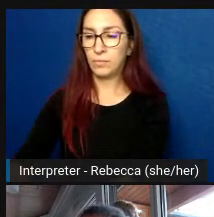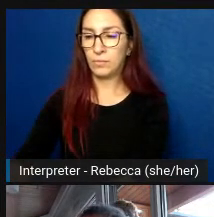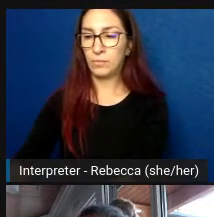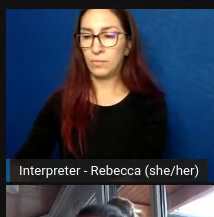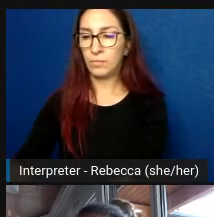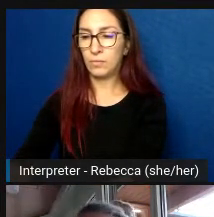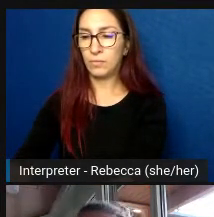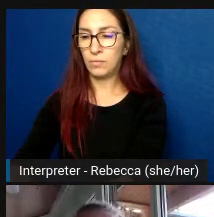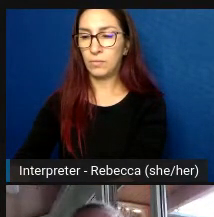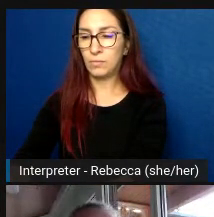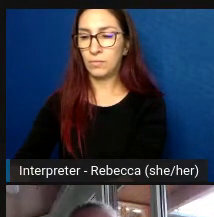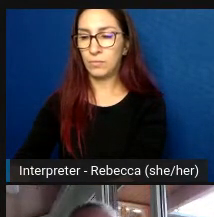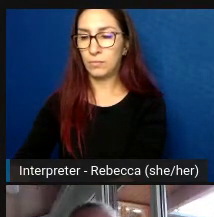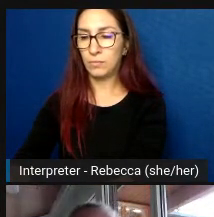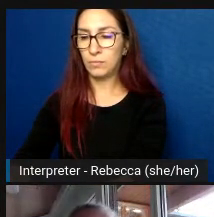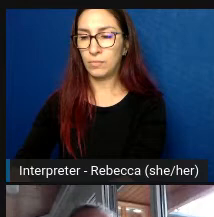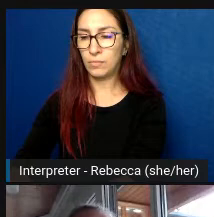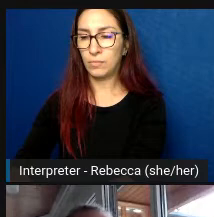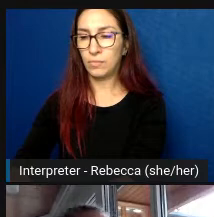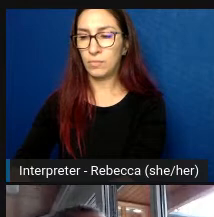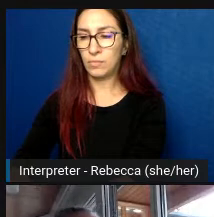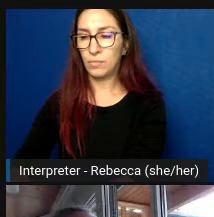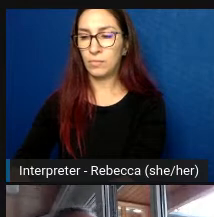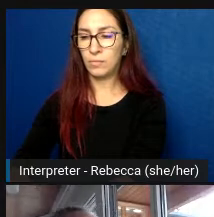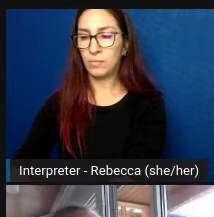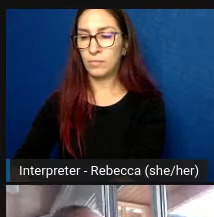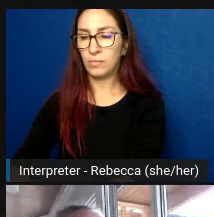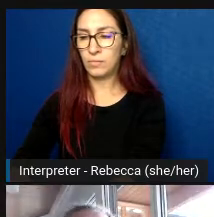"Oh, today we have this," and an hour later they come back,